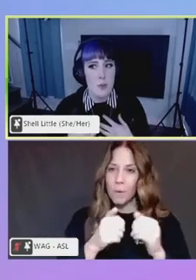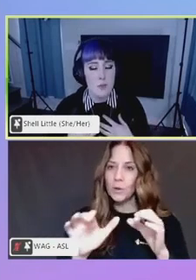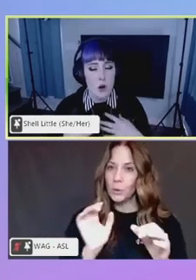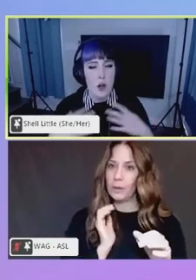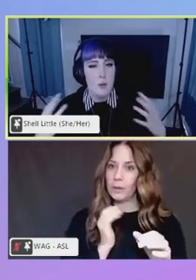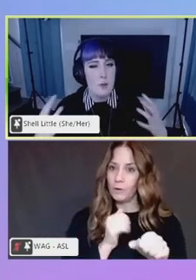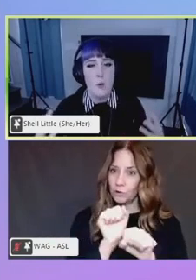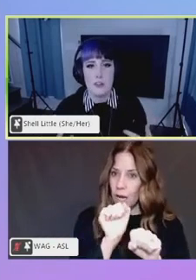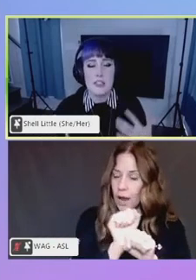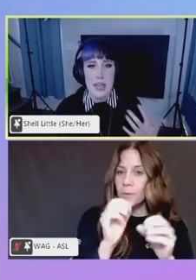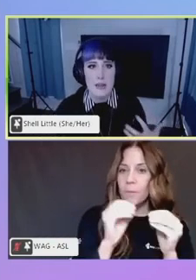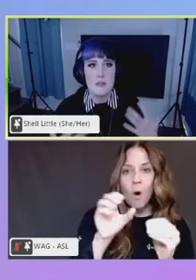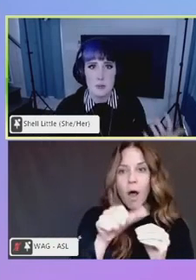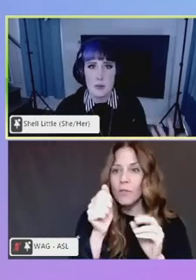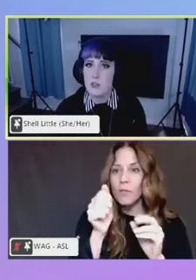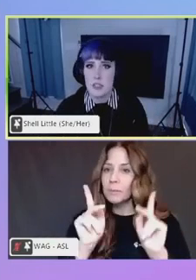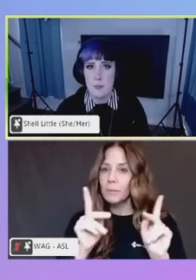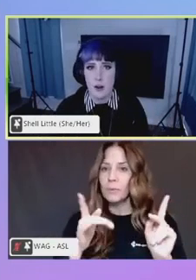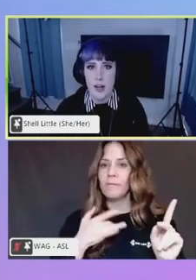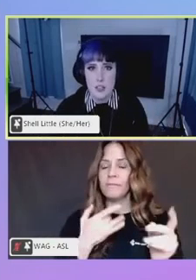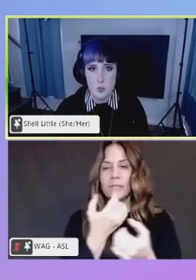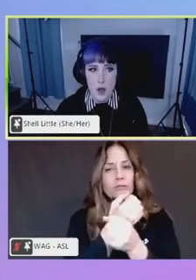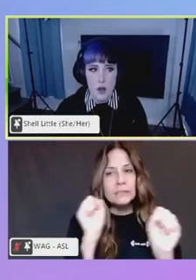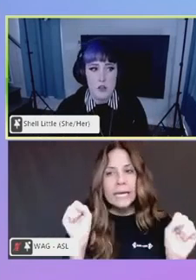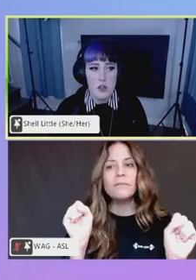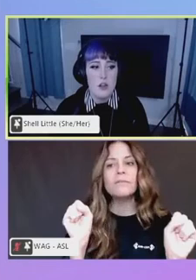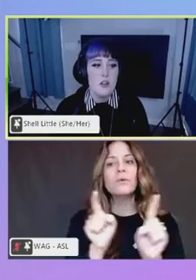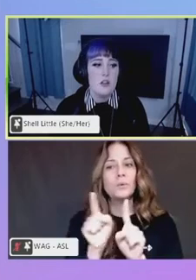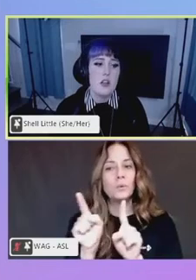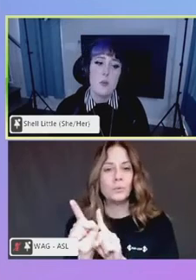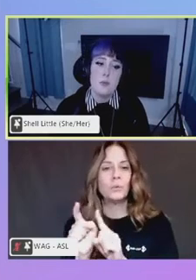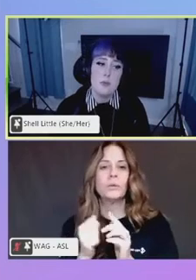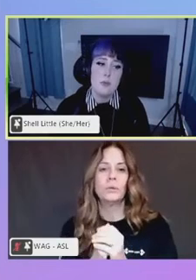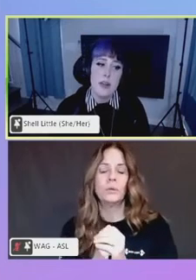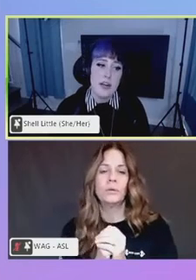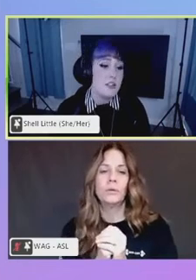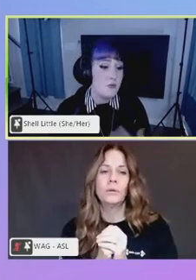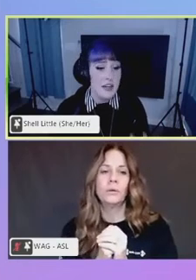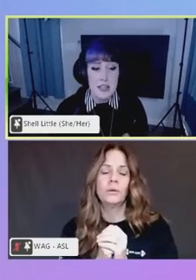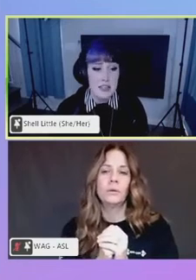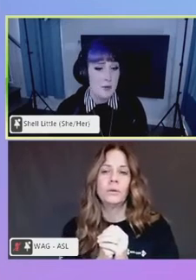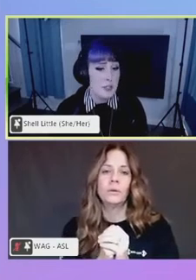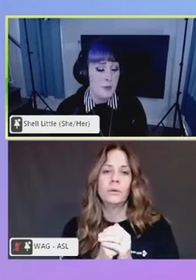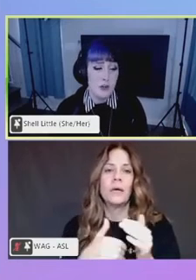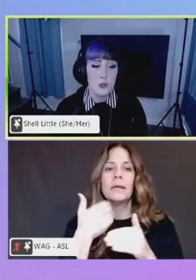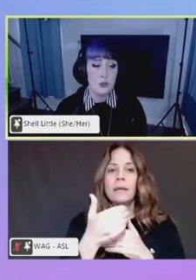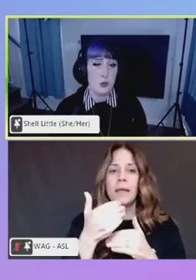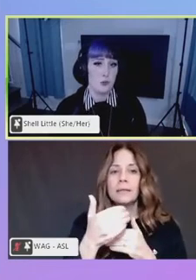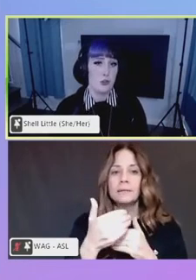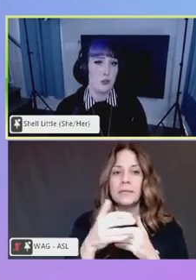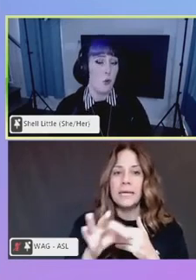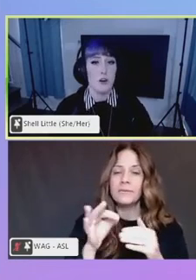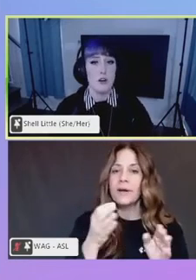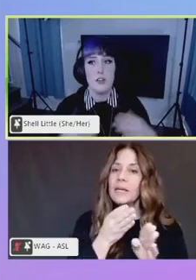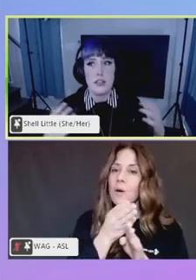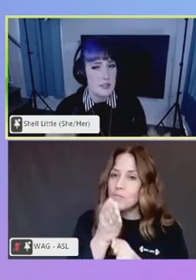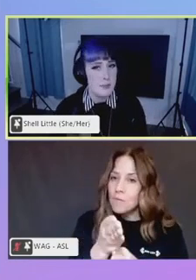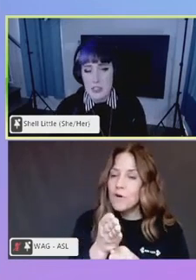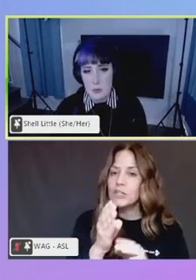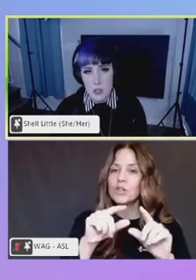screaming into the void. And we are all screaming into the void. So the work transparent we all become about how we are going at our jobs, the more other people feel